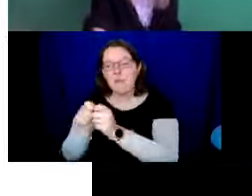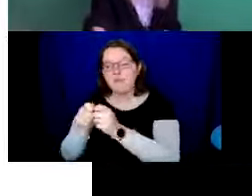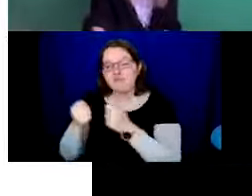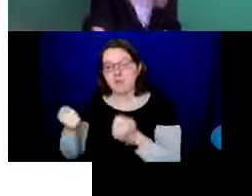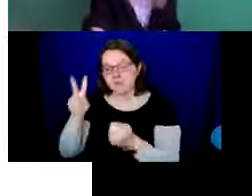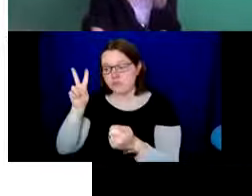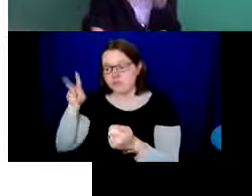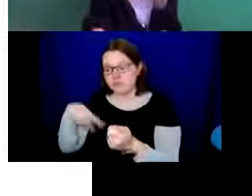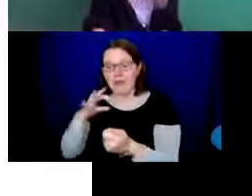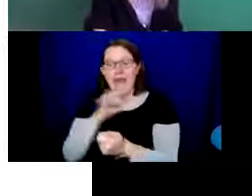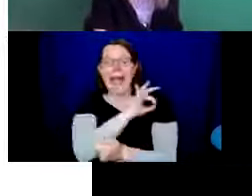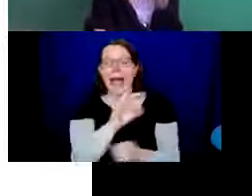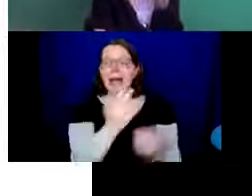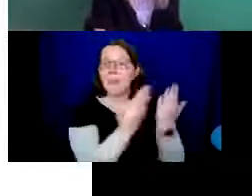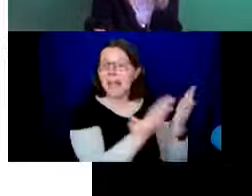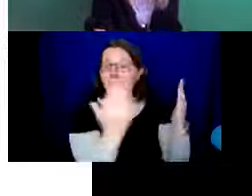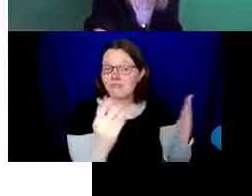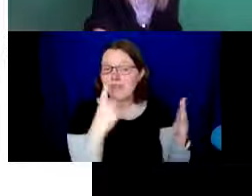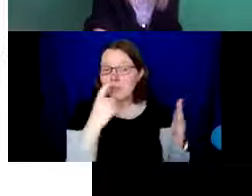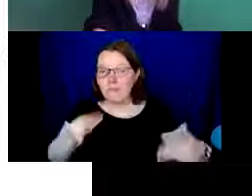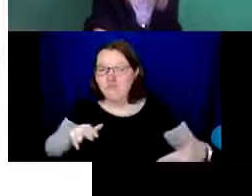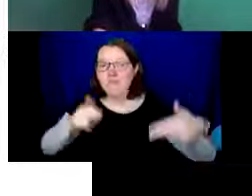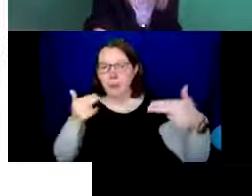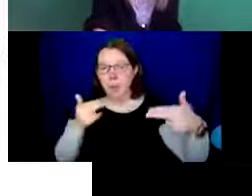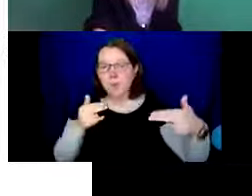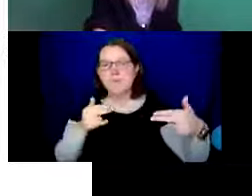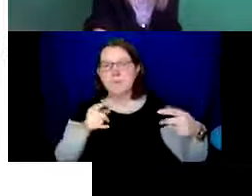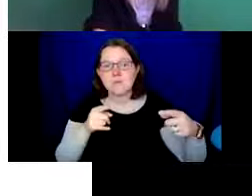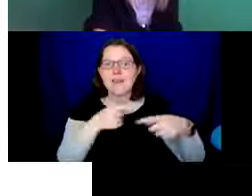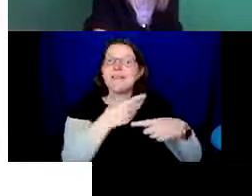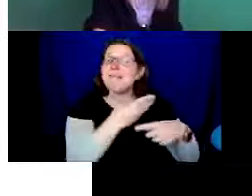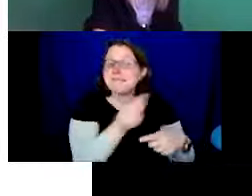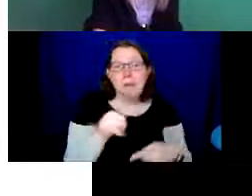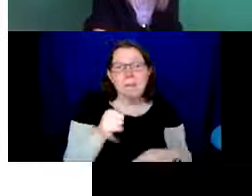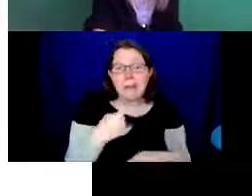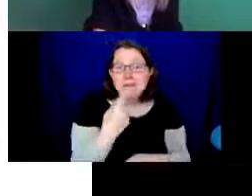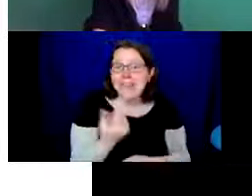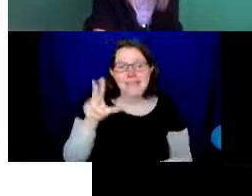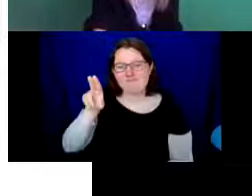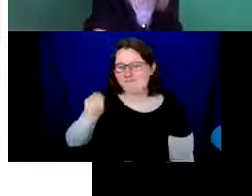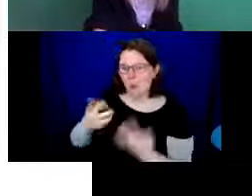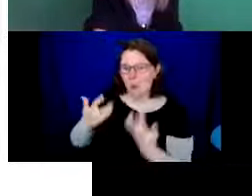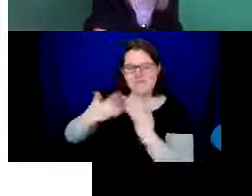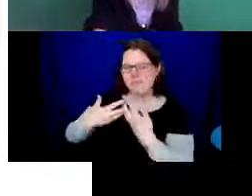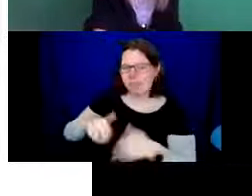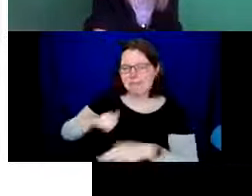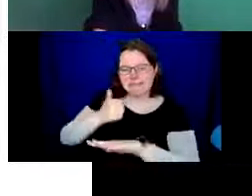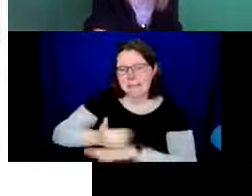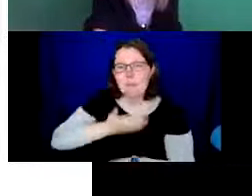one because we haven't got the technological setup and how you approach that i think you just